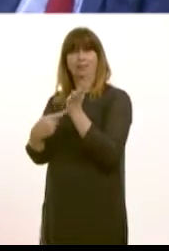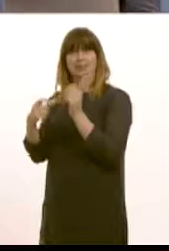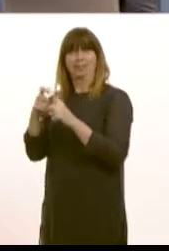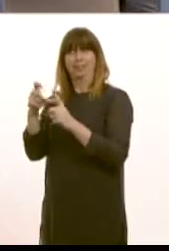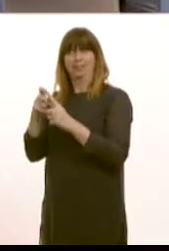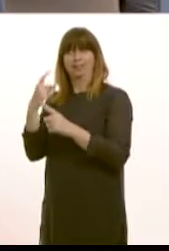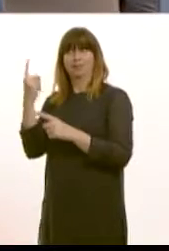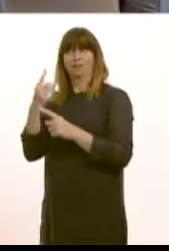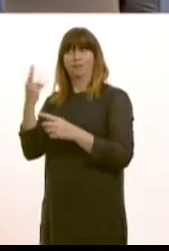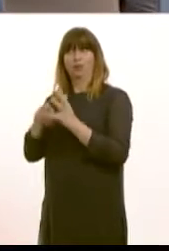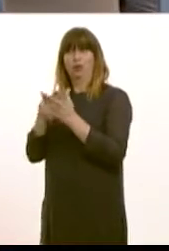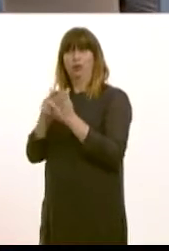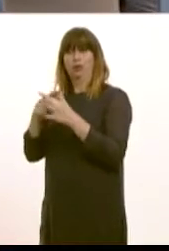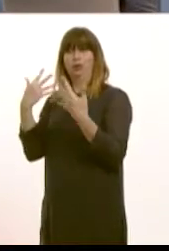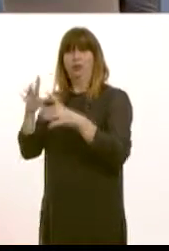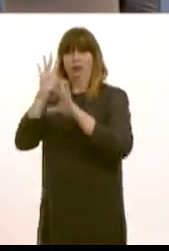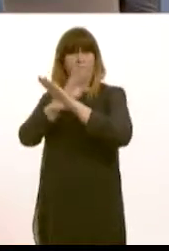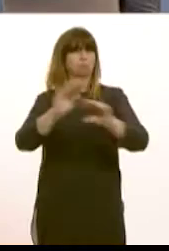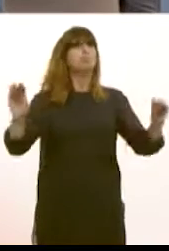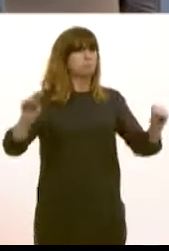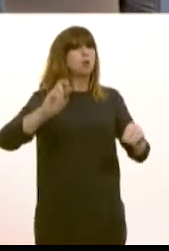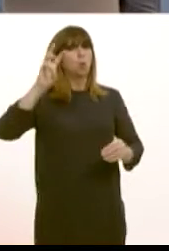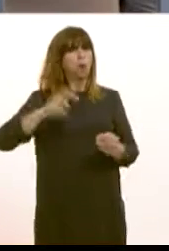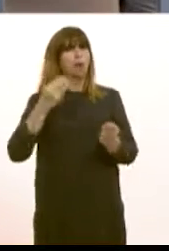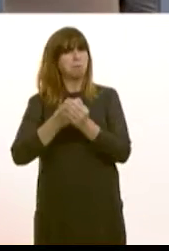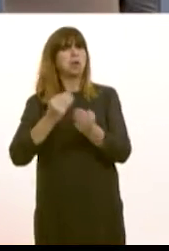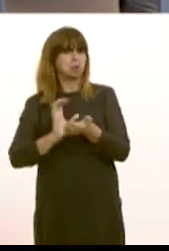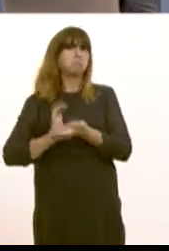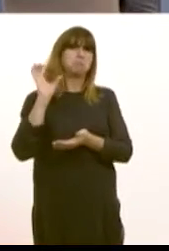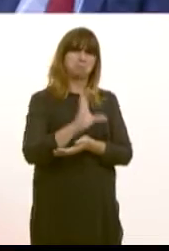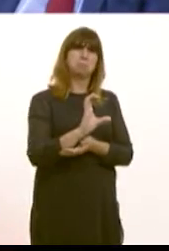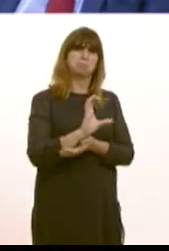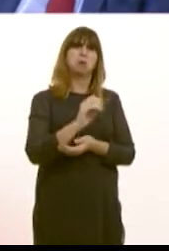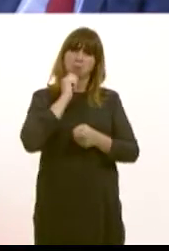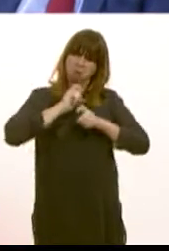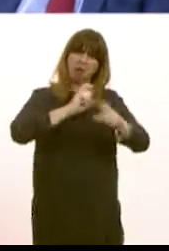So, he has his own leaderís assurance that that £125 million will be still be available